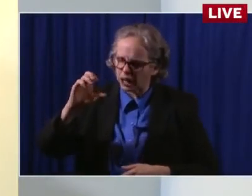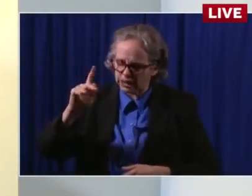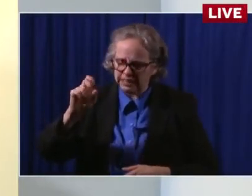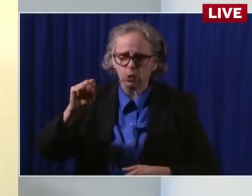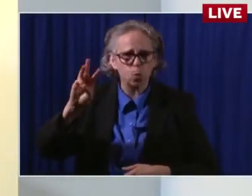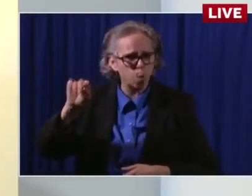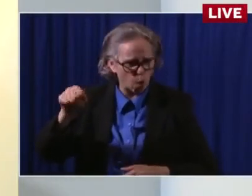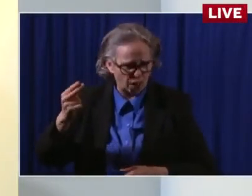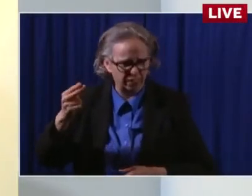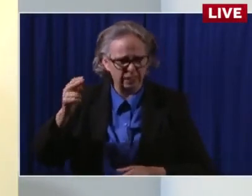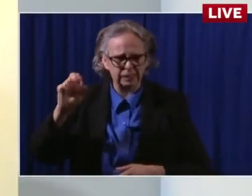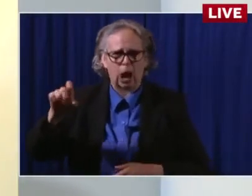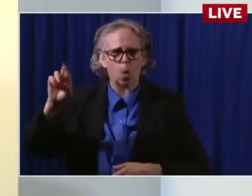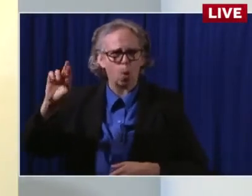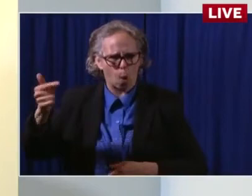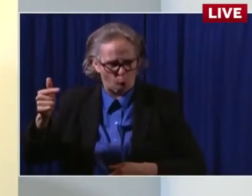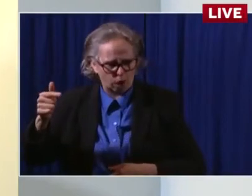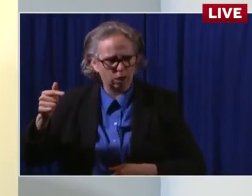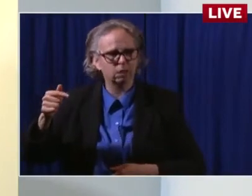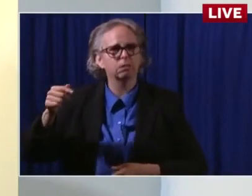YOU CAN FIND THAT AT THEIR WEBSITE.